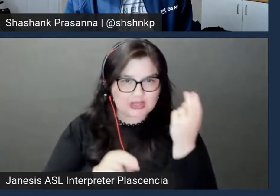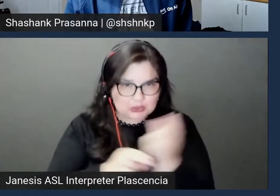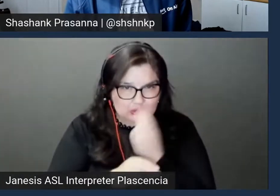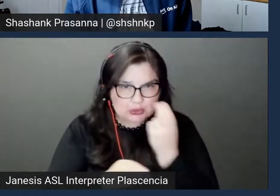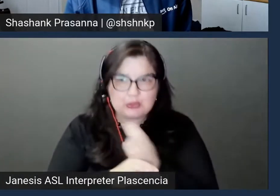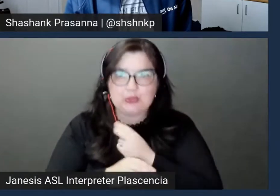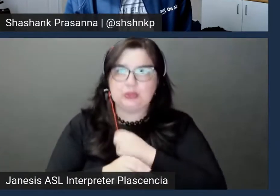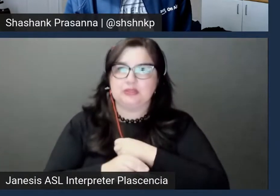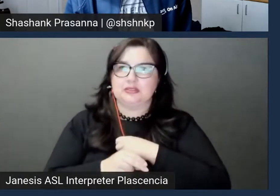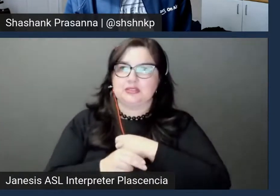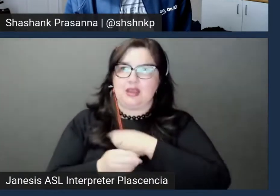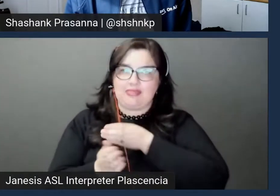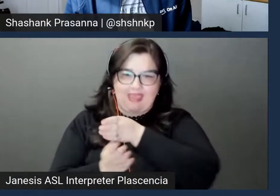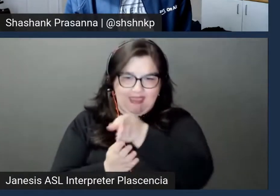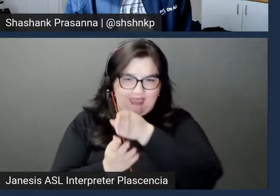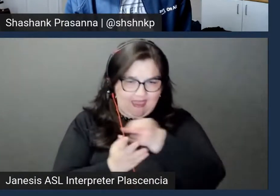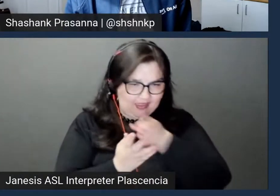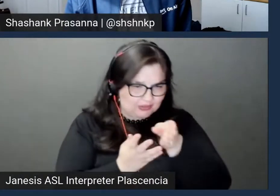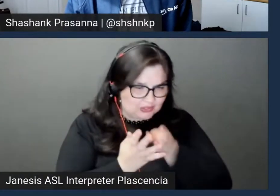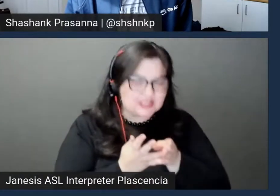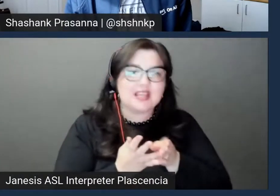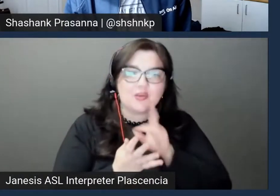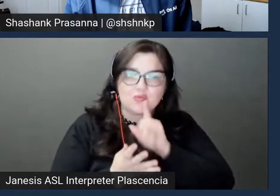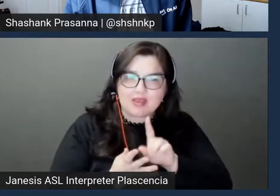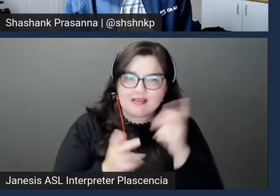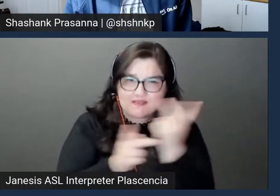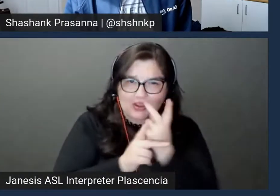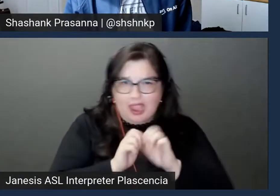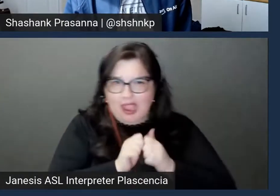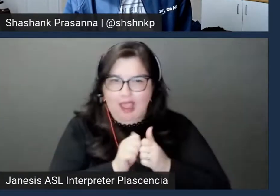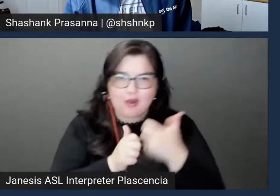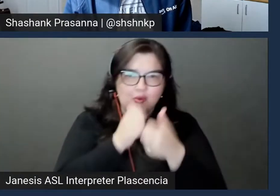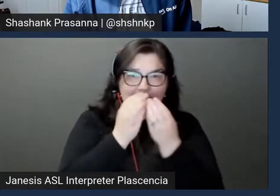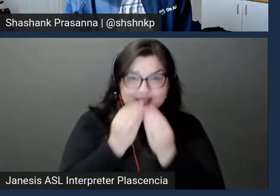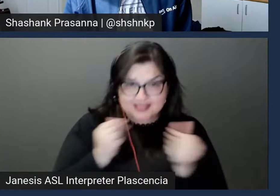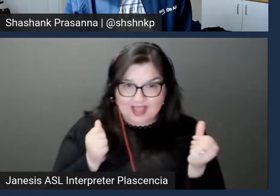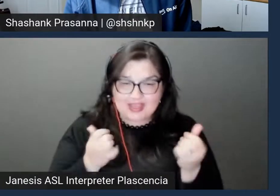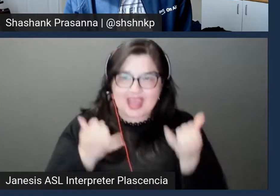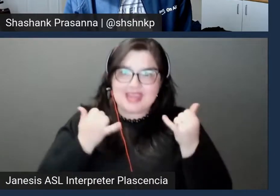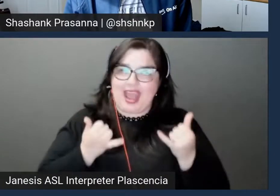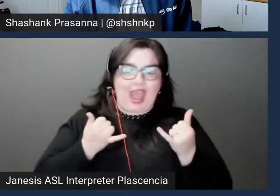where we can go and solve some real problems, and now we're ready to take this broadly as part of the GA.